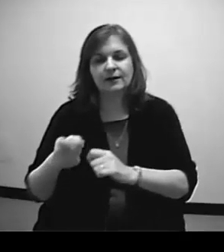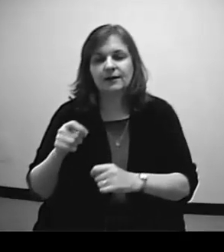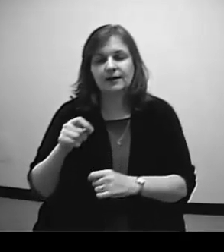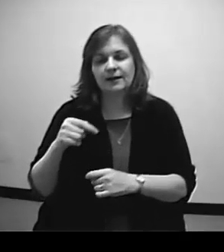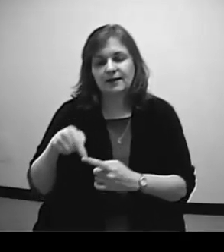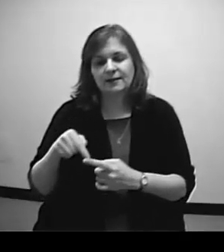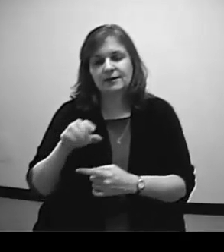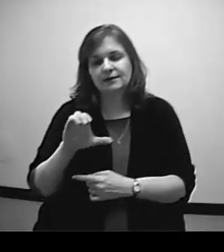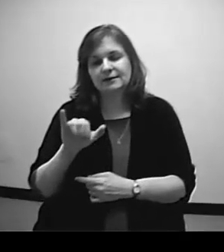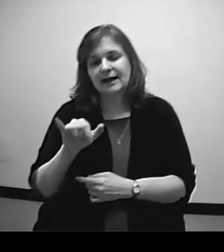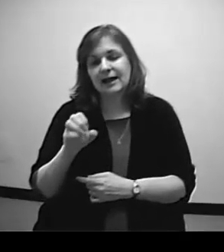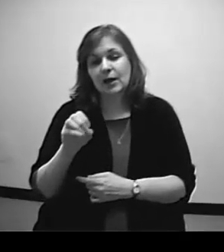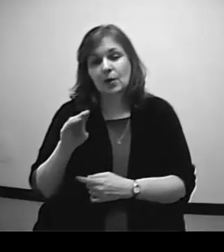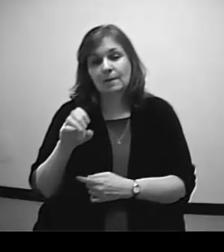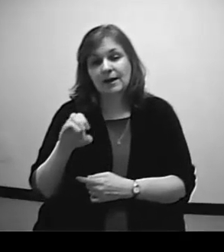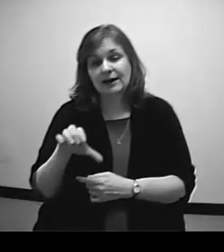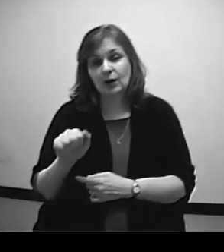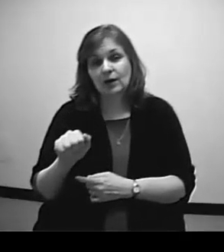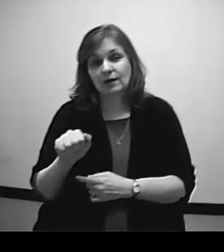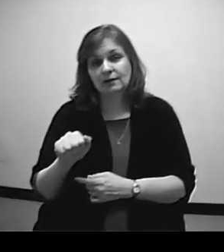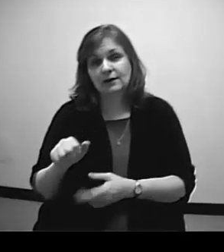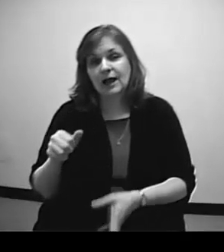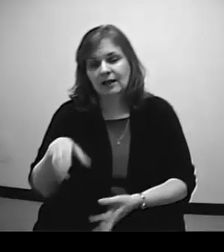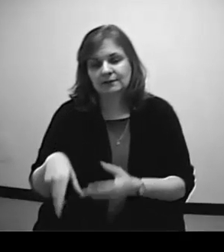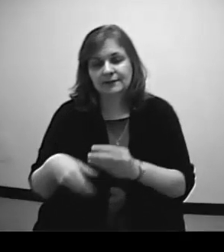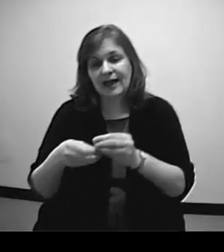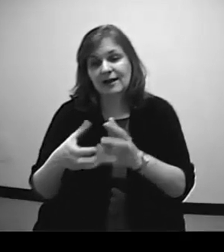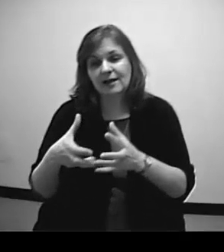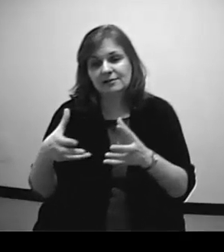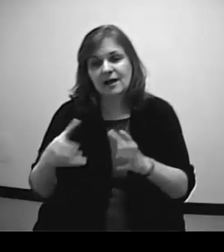because they're simple and they produce very high levels of oxygen early on